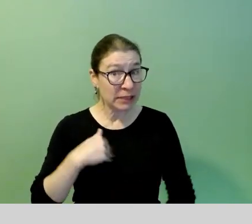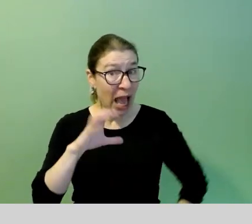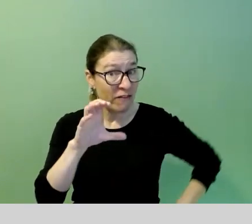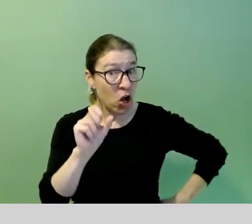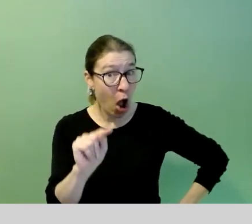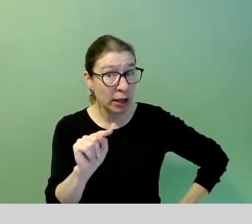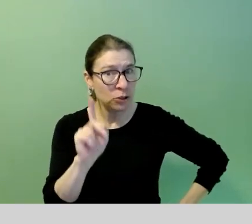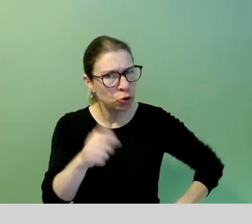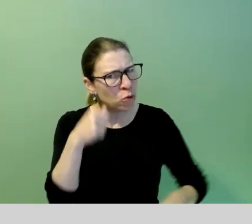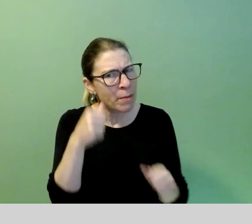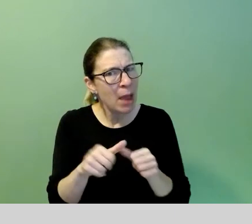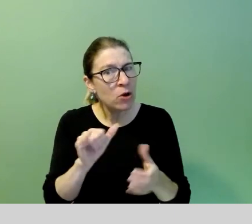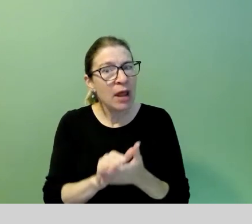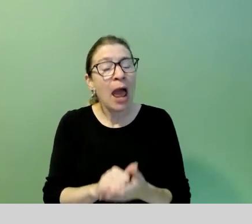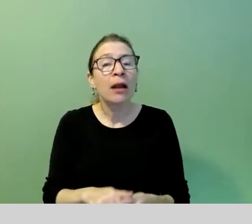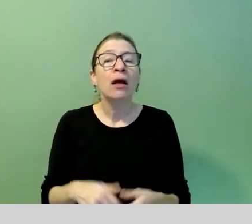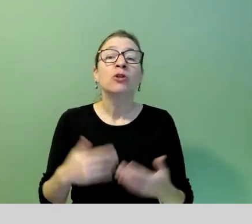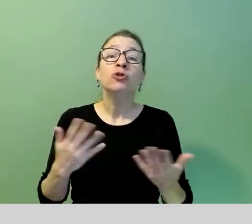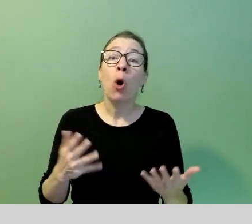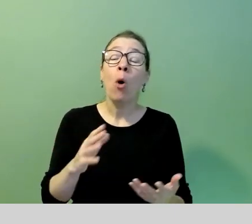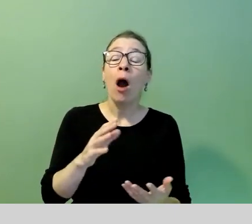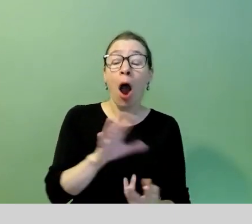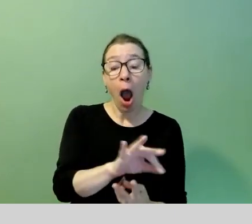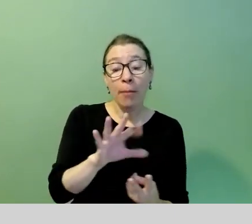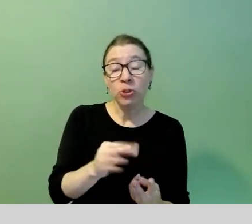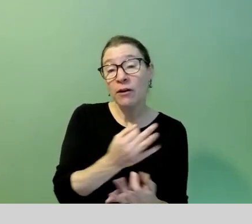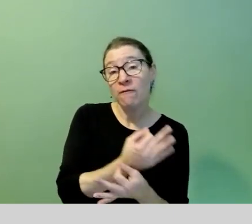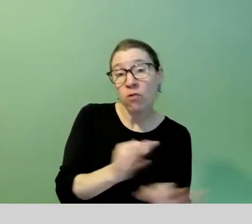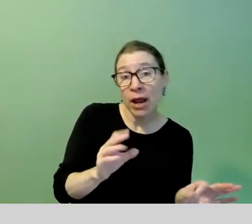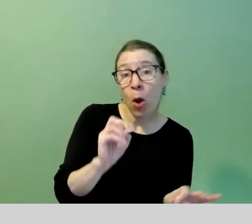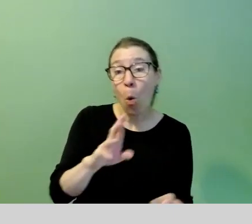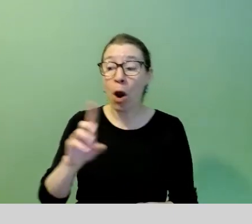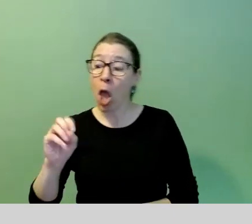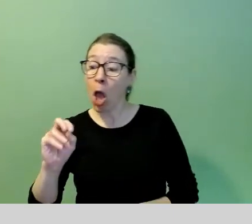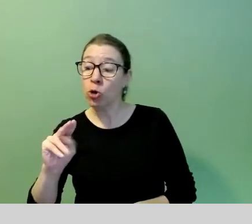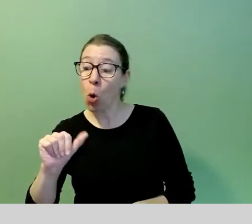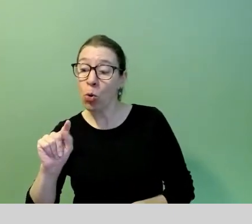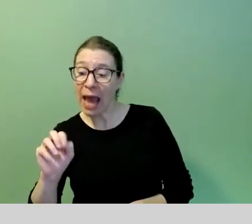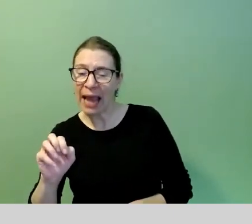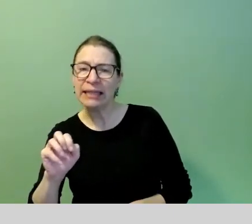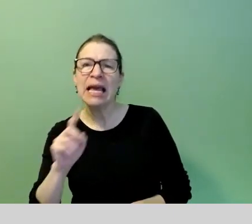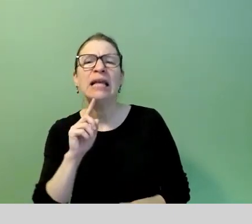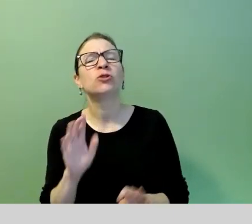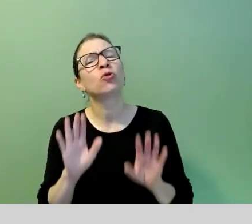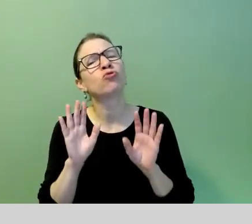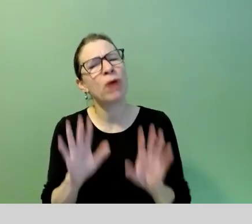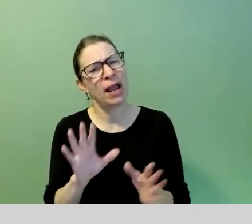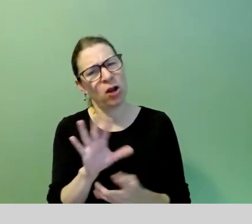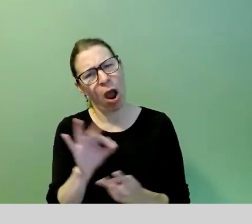That said, the option free or donate, is a great choice where you can suggest the price, based on the effort you put into the game,